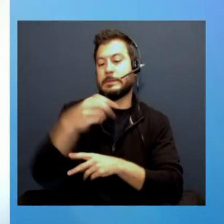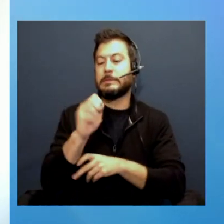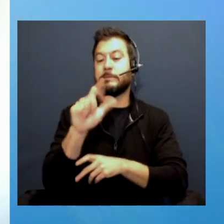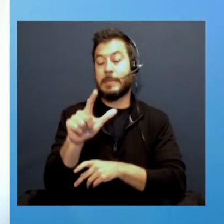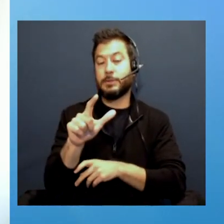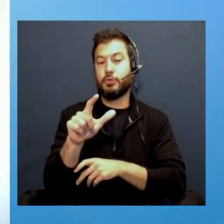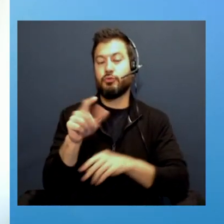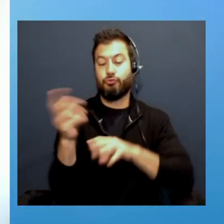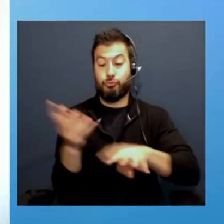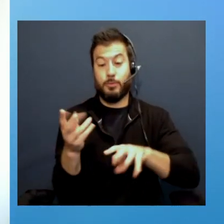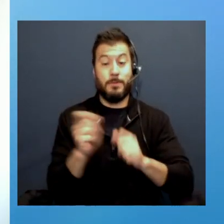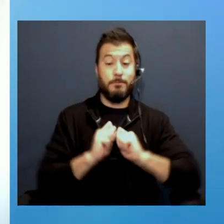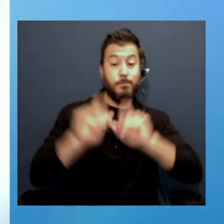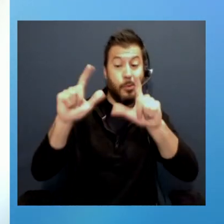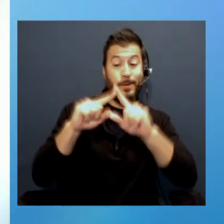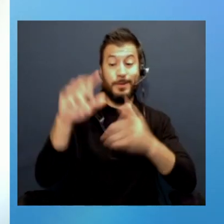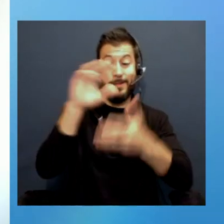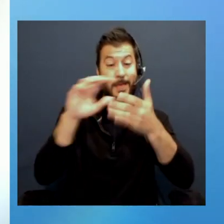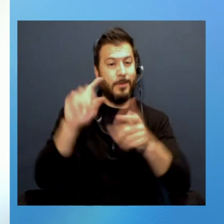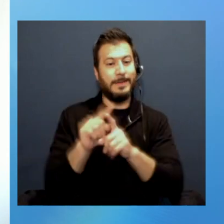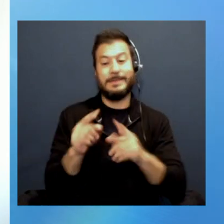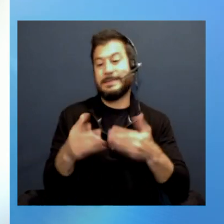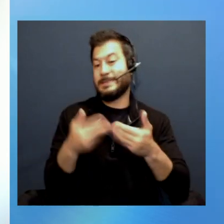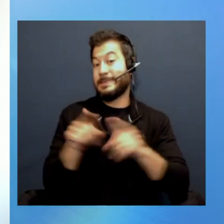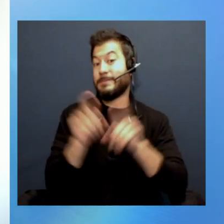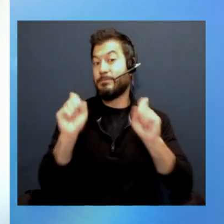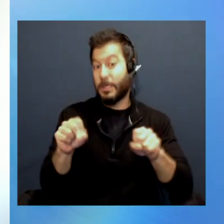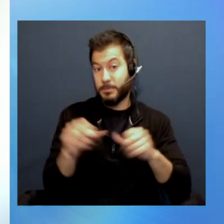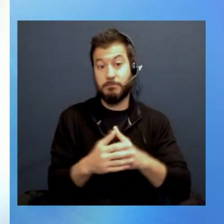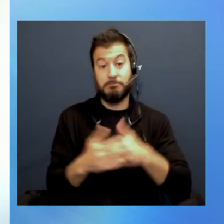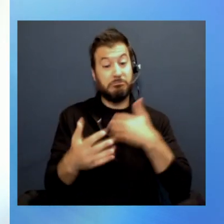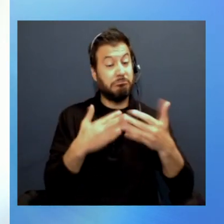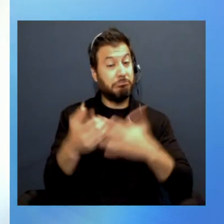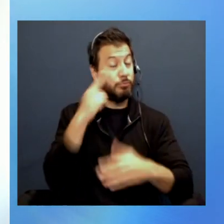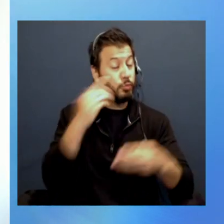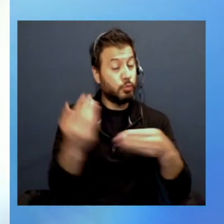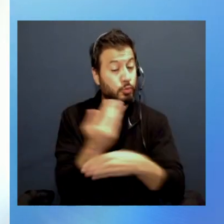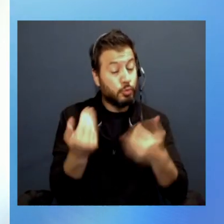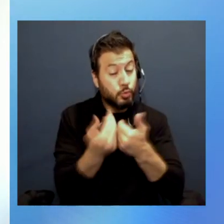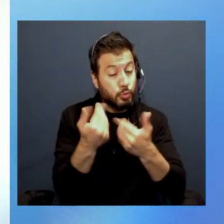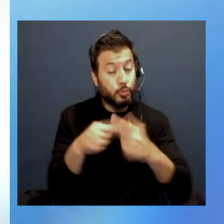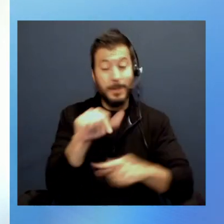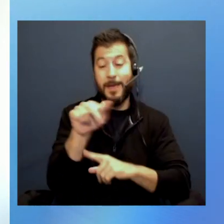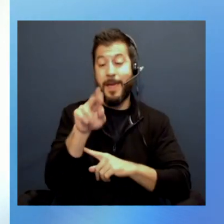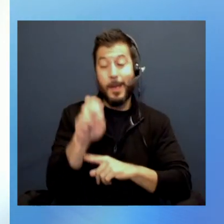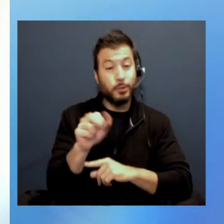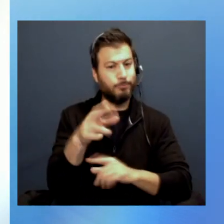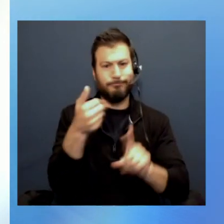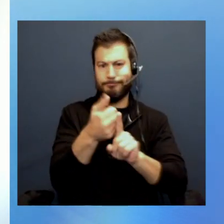who wants to deploy it to the Cloud as easy as possible. Even if you're new to Azure or you're not a Cloud developer,